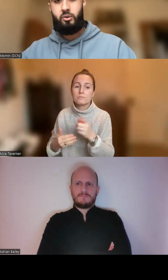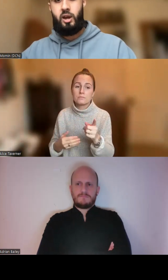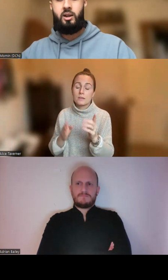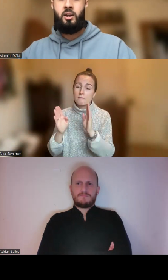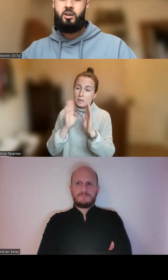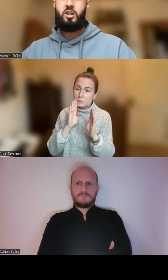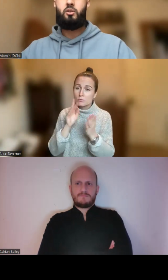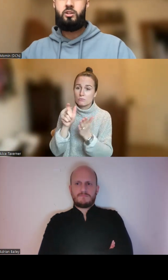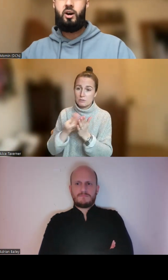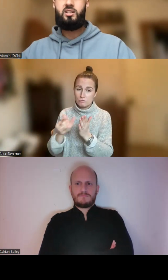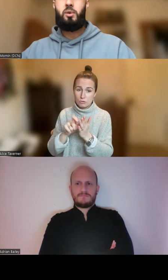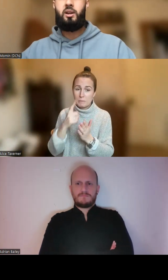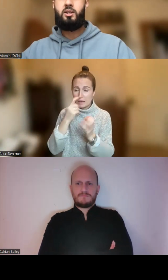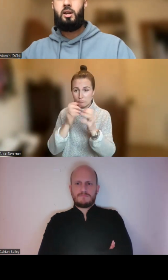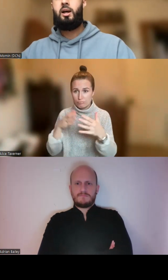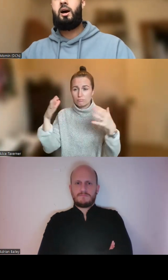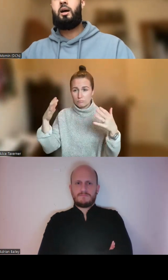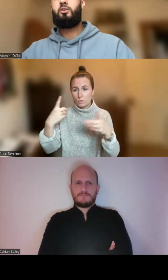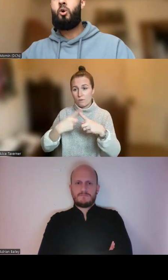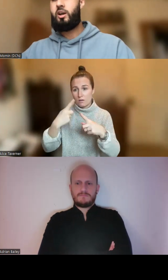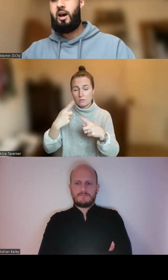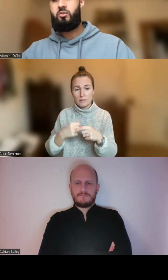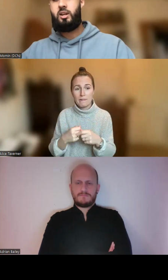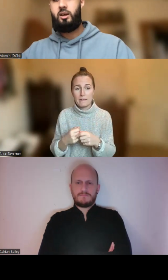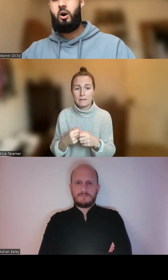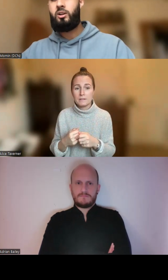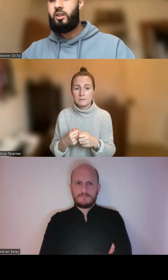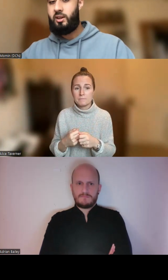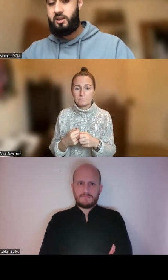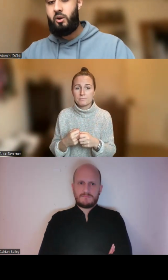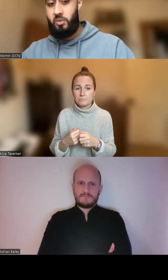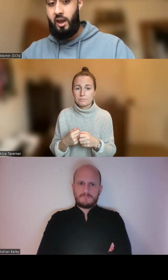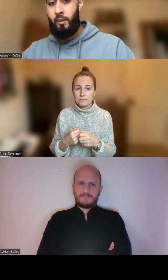You can increase your ad spend and you are going to have to alter things here and there